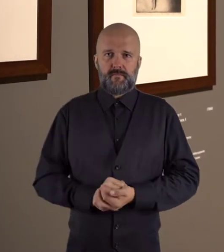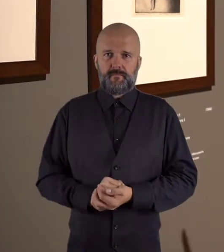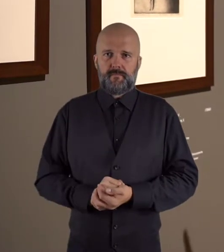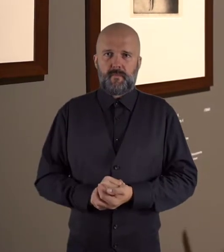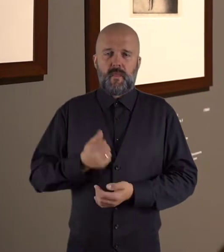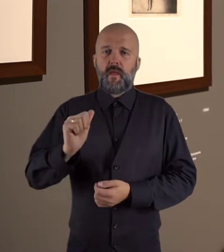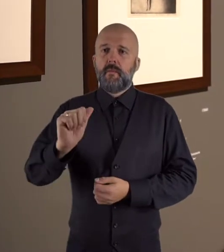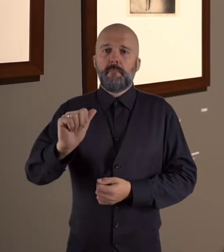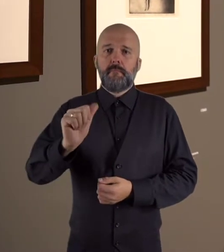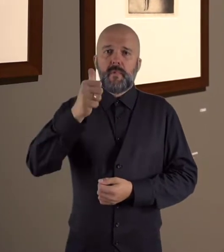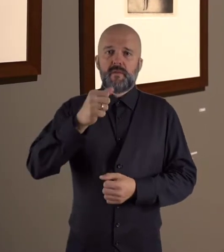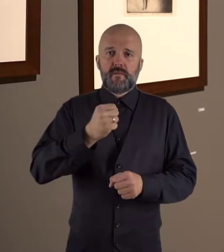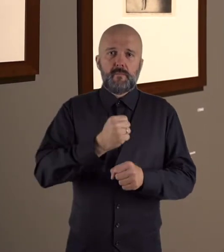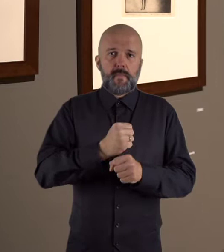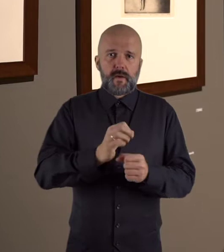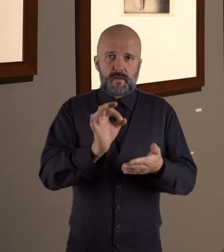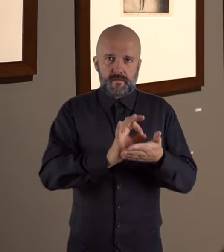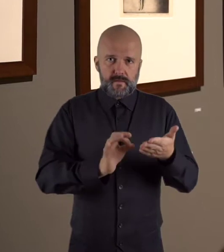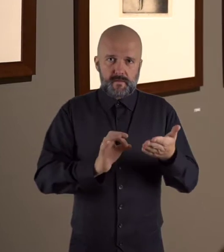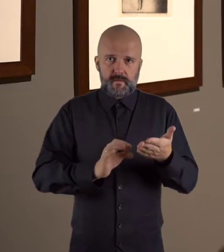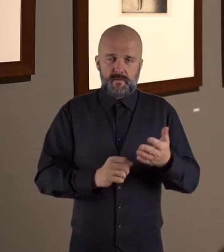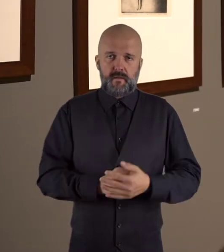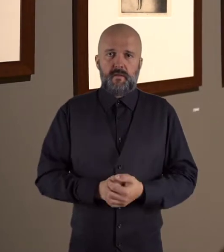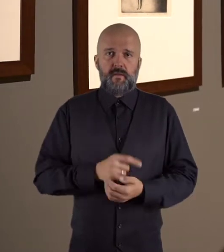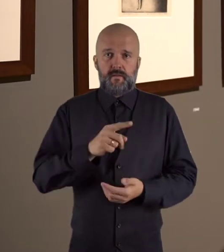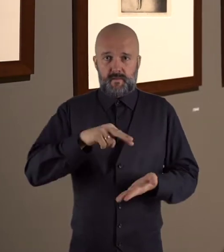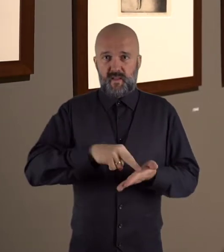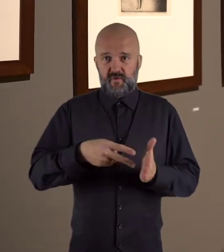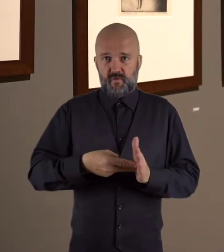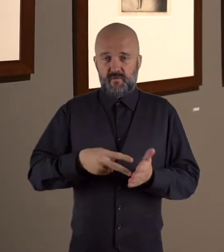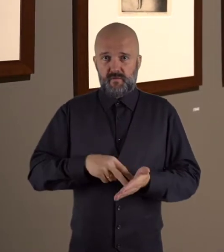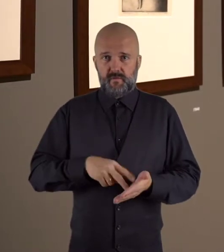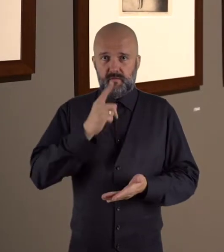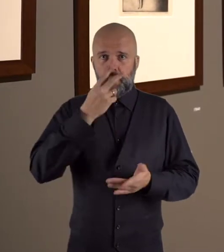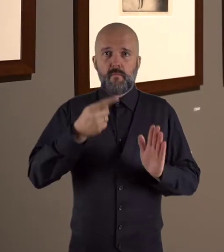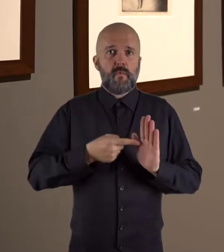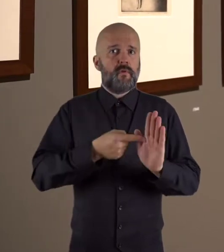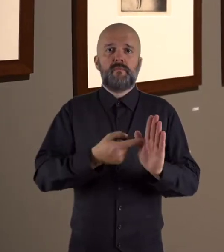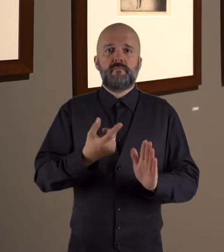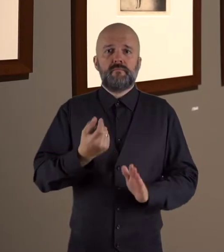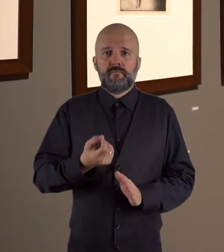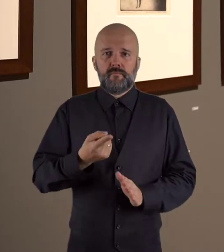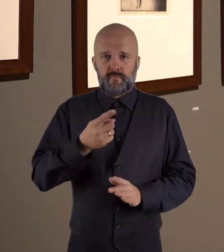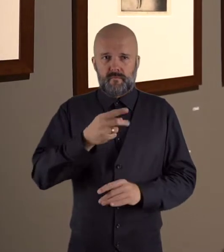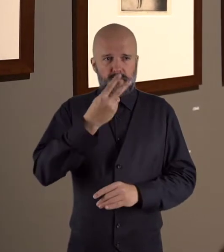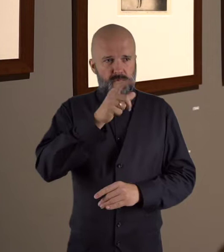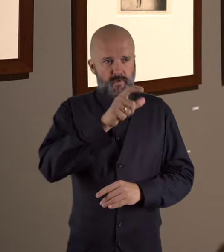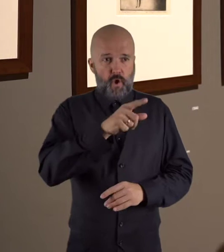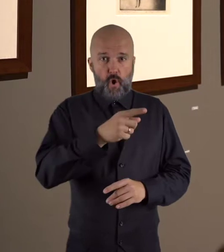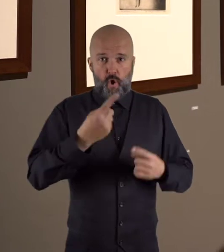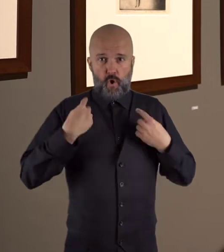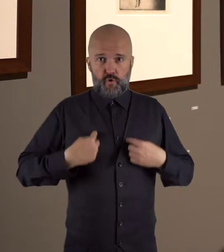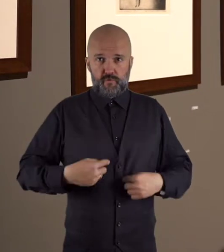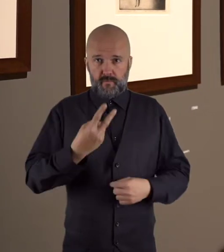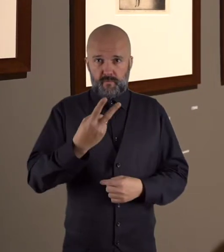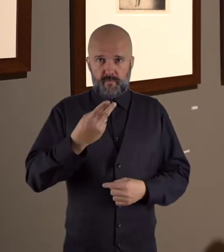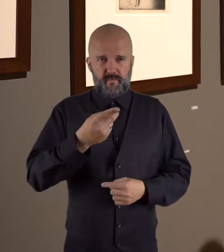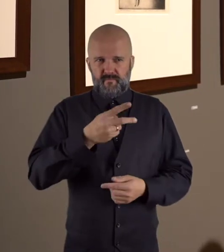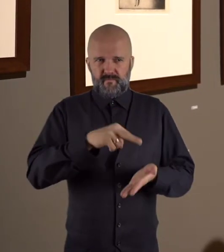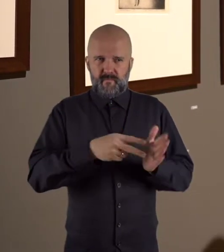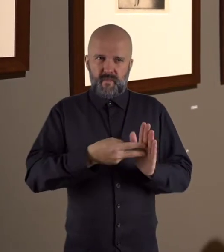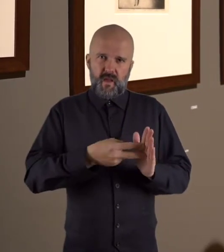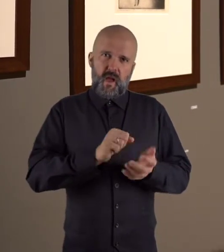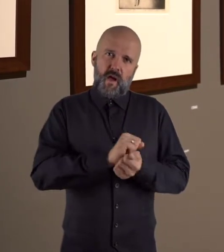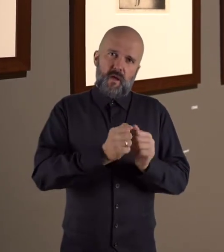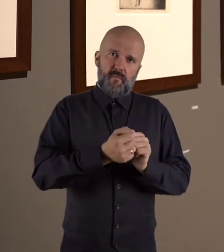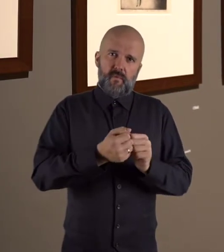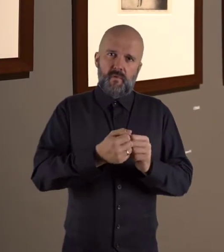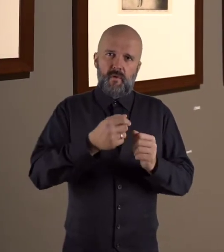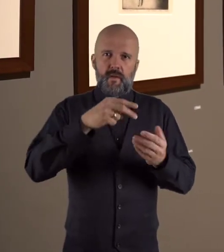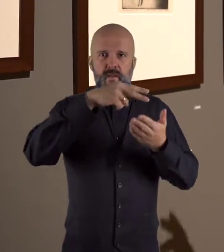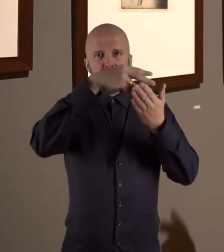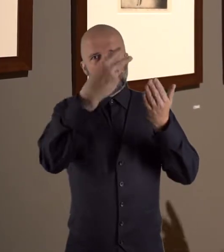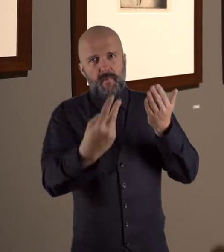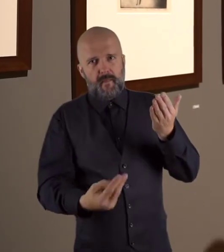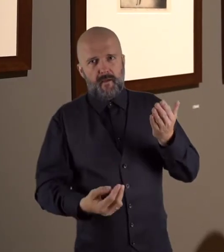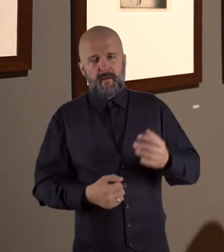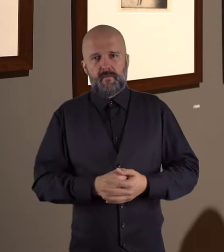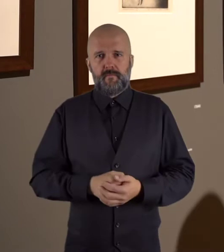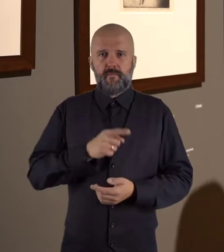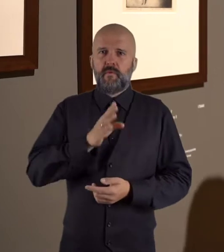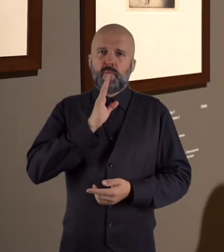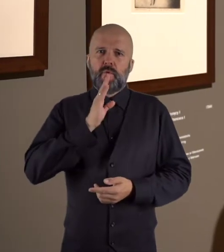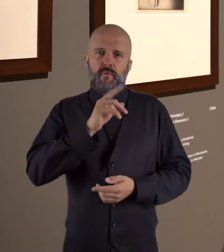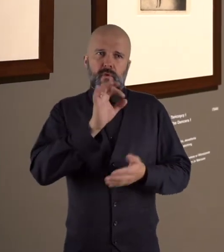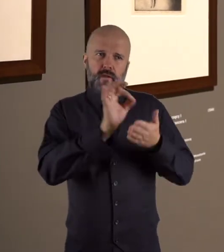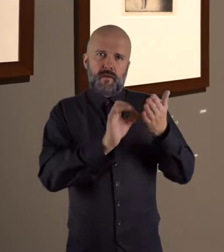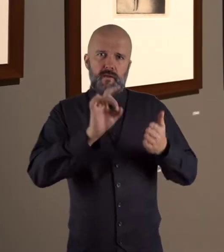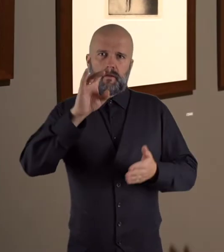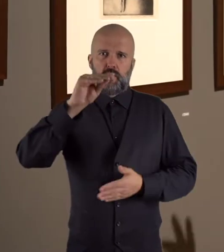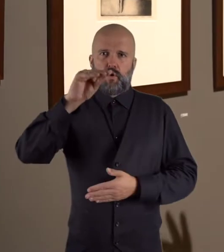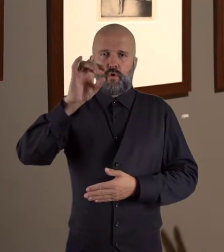The first work from the "Dancing" series depicts people who may not so much dance as fly, fall, resemble Goya's graphics a bit, but in Goya these are flying witches,